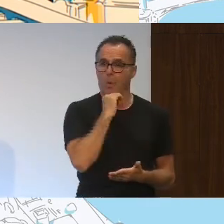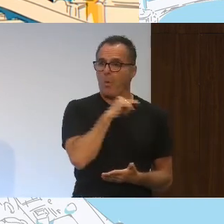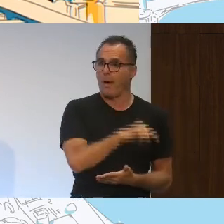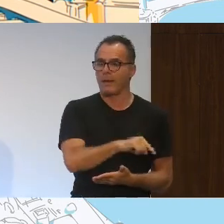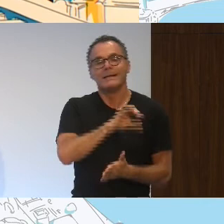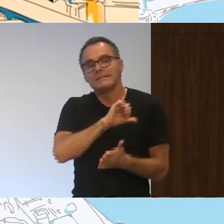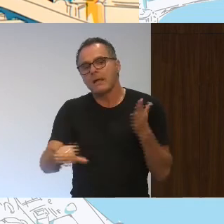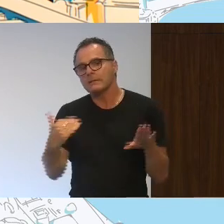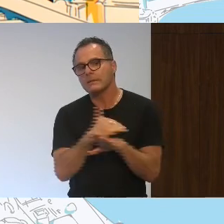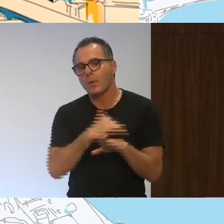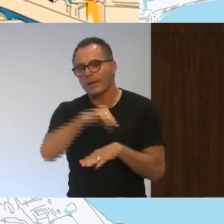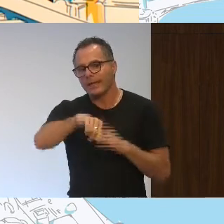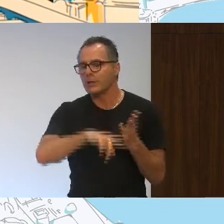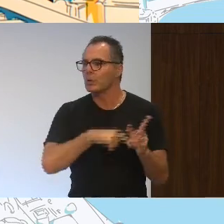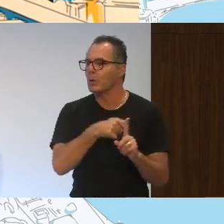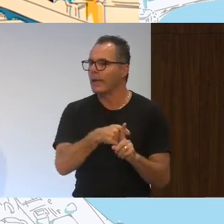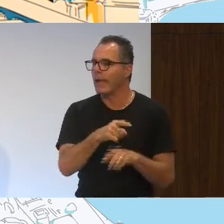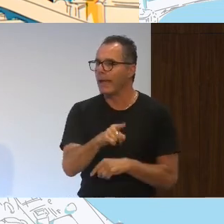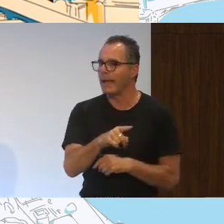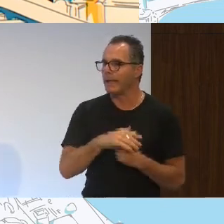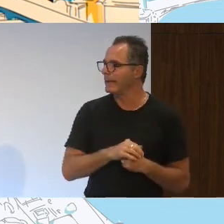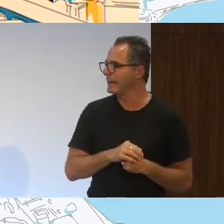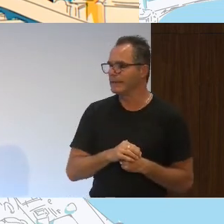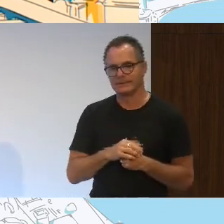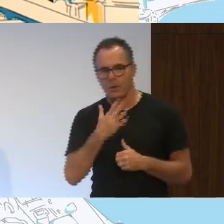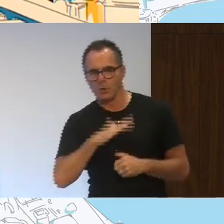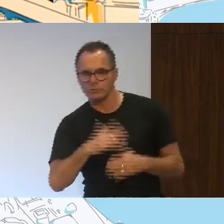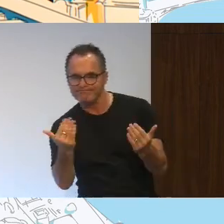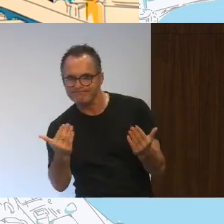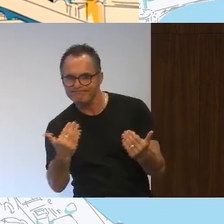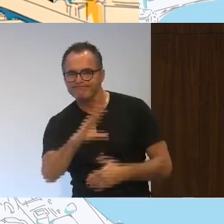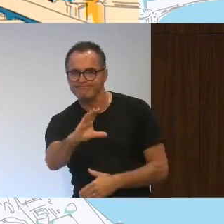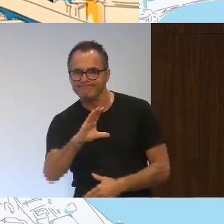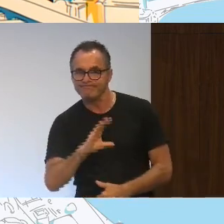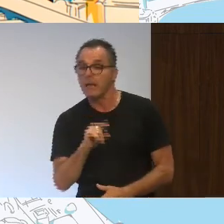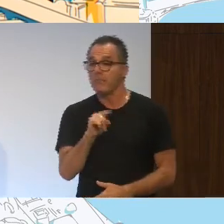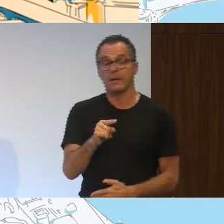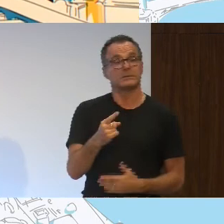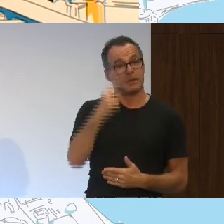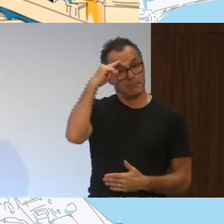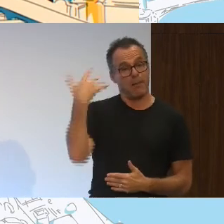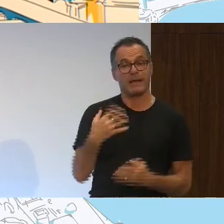a little bit, a little, you know, that would shake them up a little bit. But that's something the migraine trust is doing doing a lot for you know that